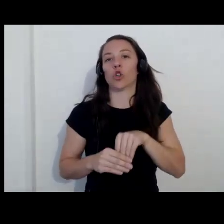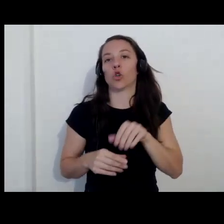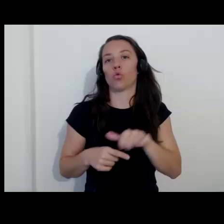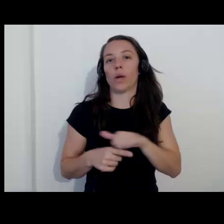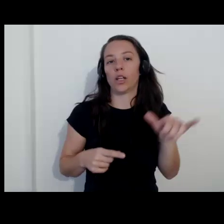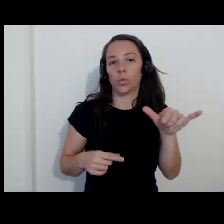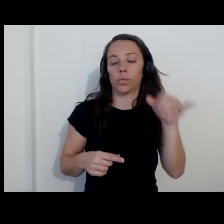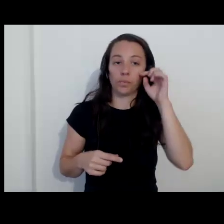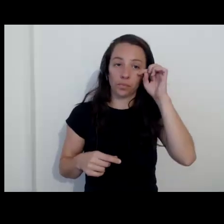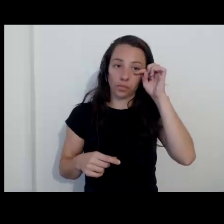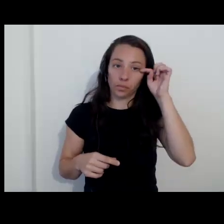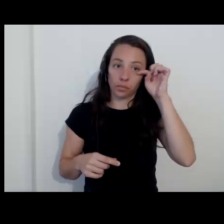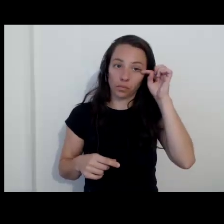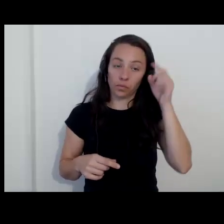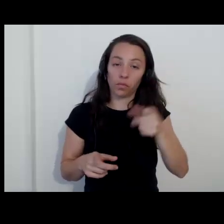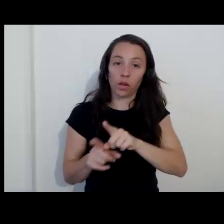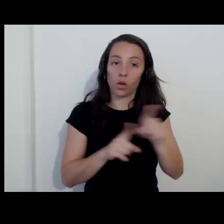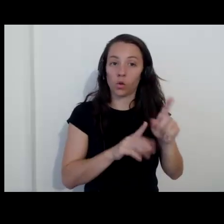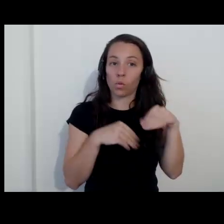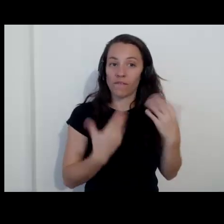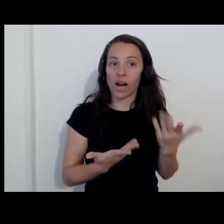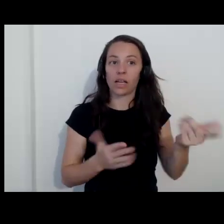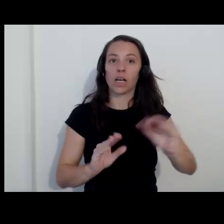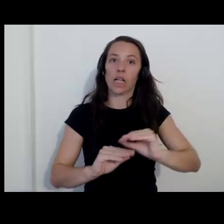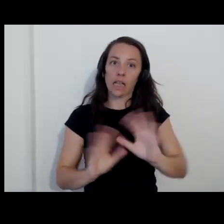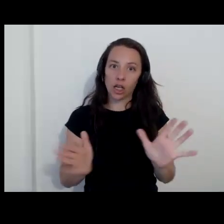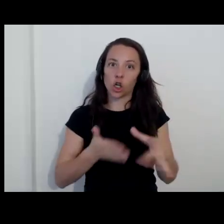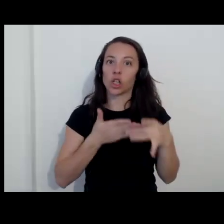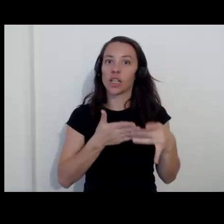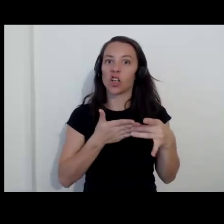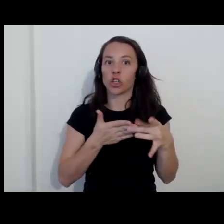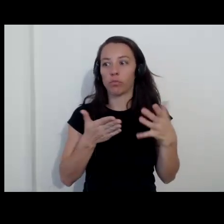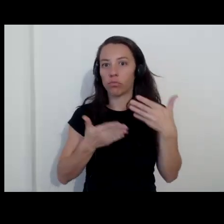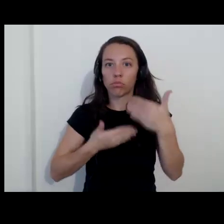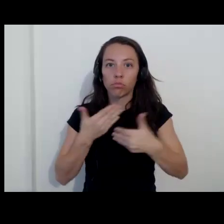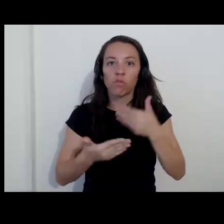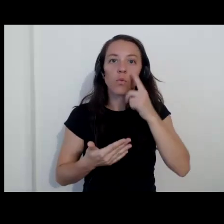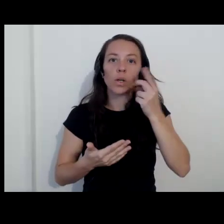We also provide clear leadership pathways for Disabled employees ensuring for transparent career progression opportunities.